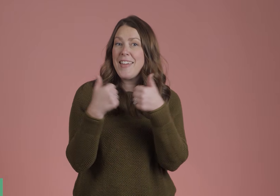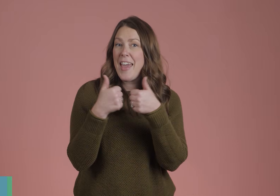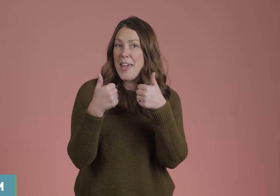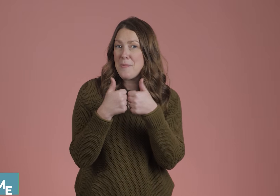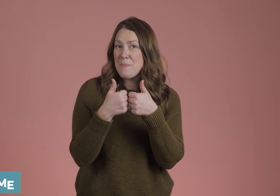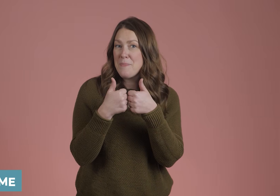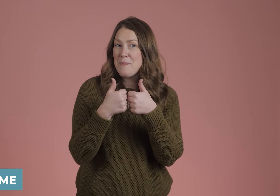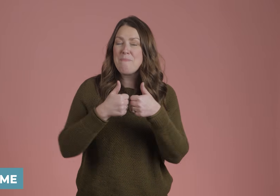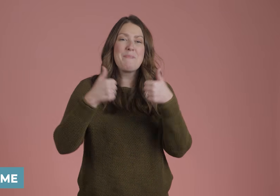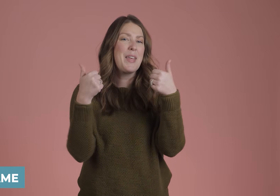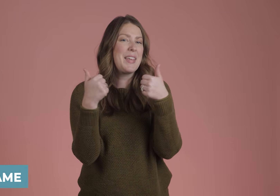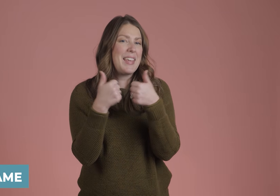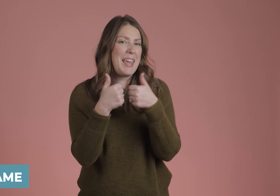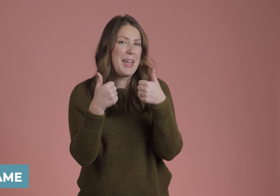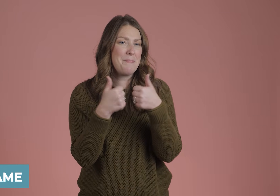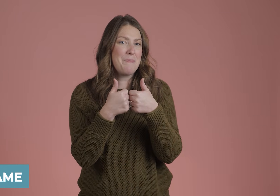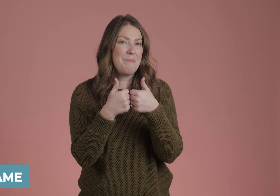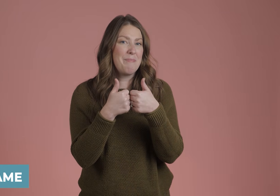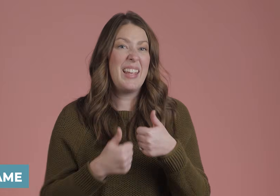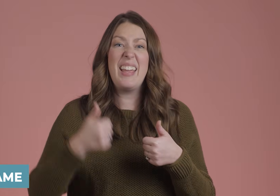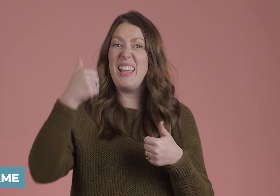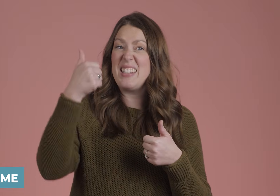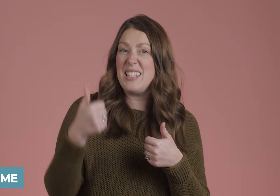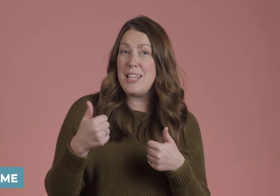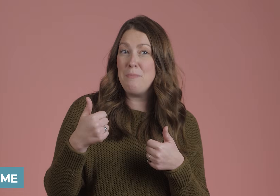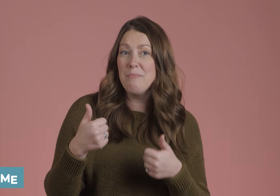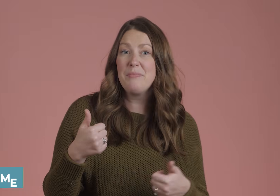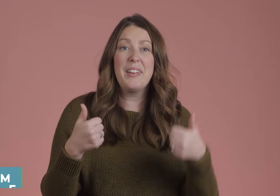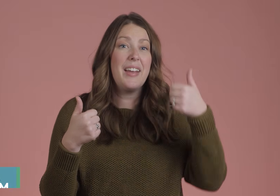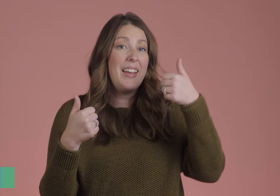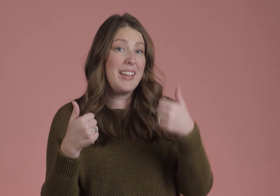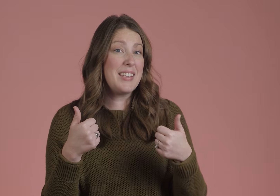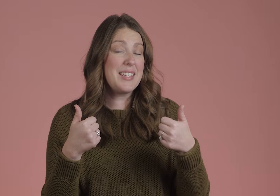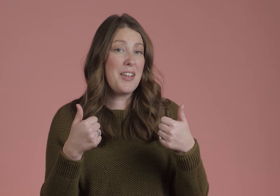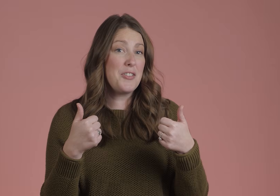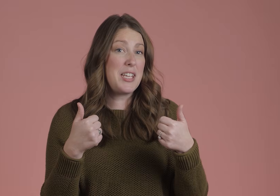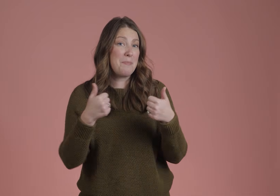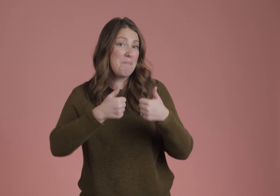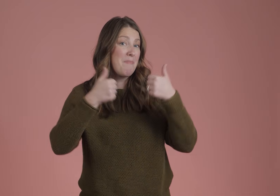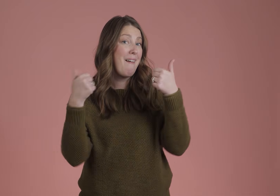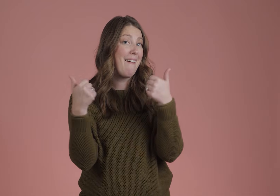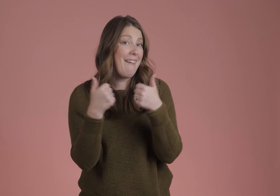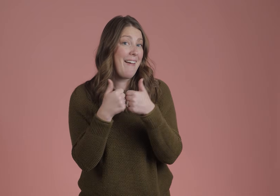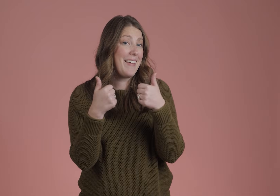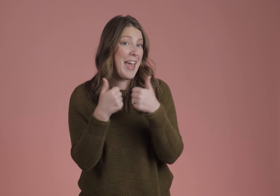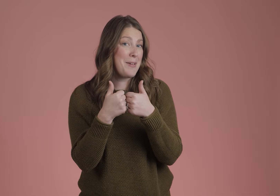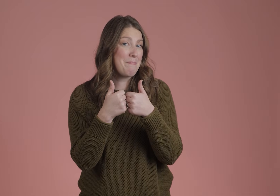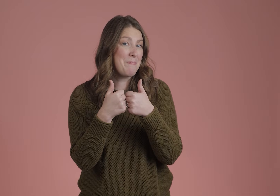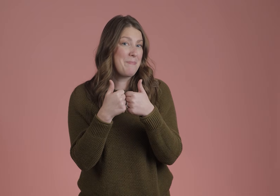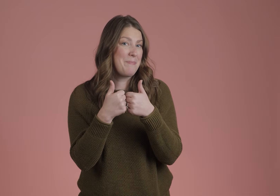Game. It's a team against another team. A game.